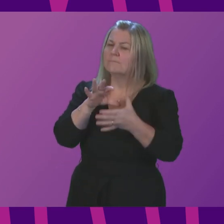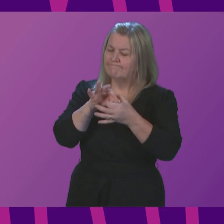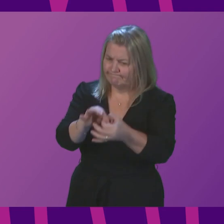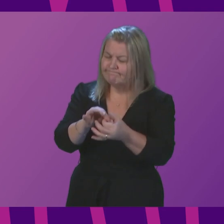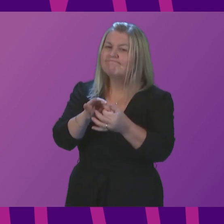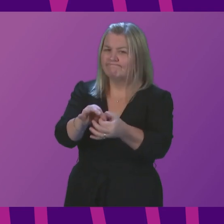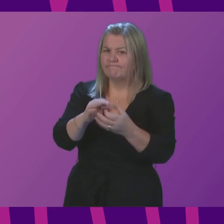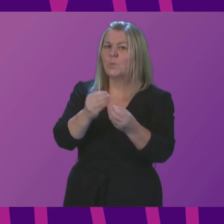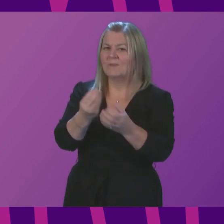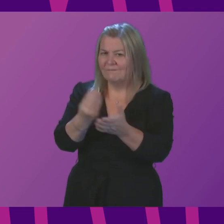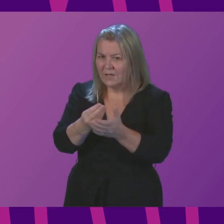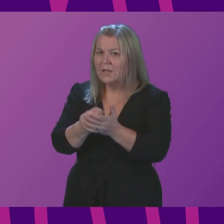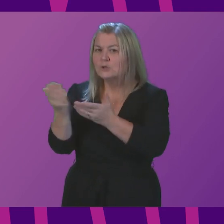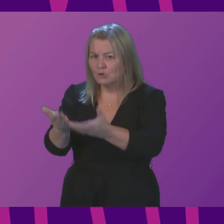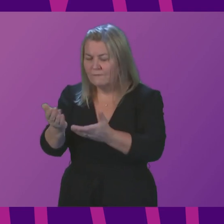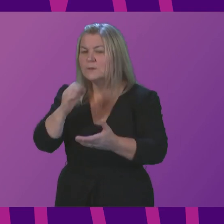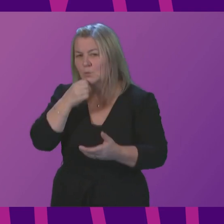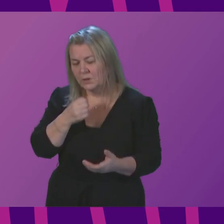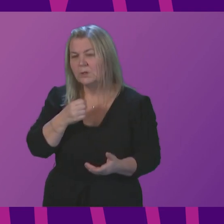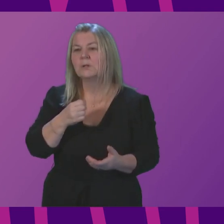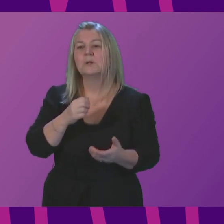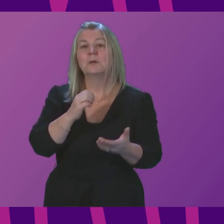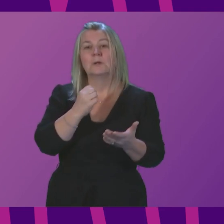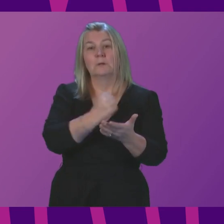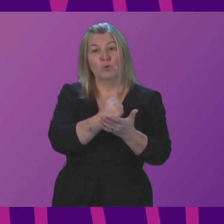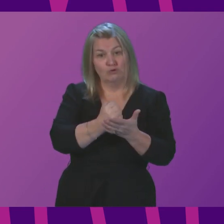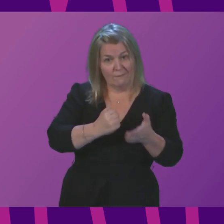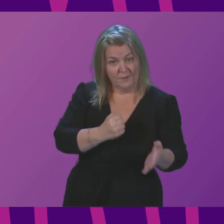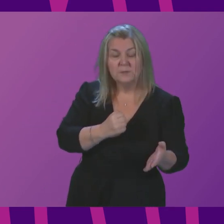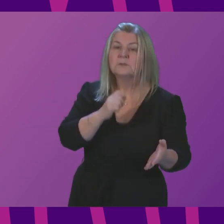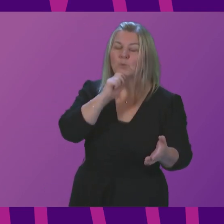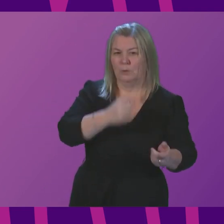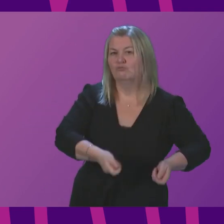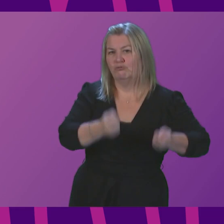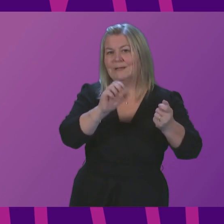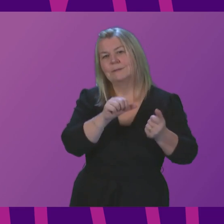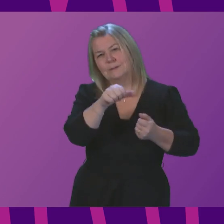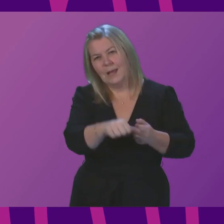Post Office. As I reiterated today, we will raise the issue with the Financial Services